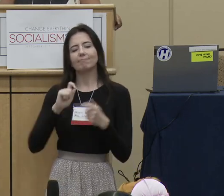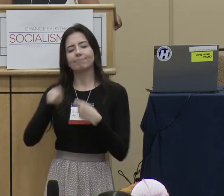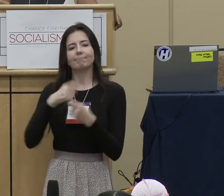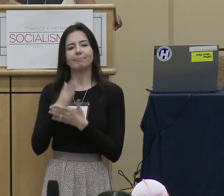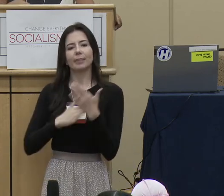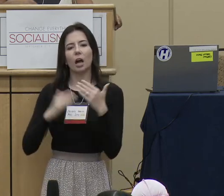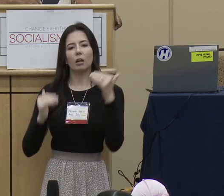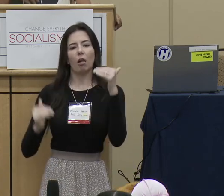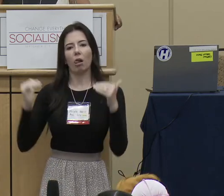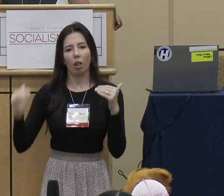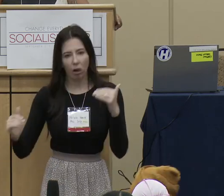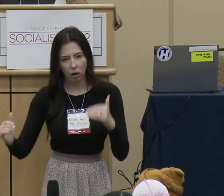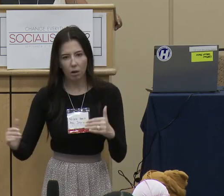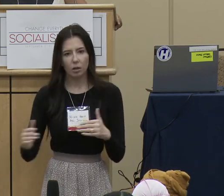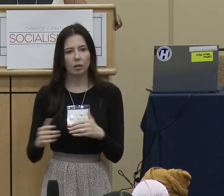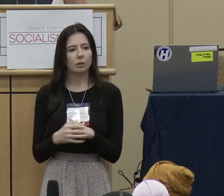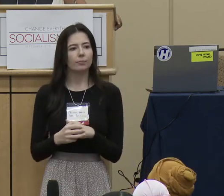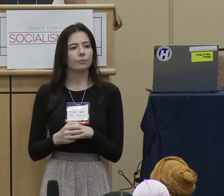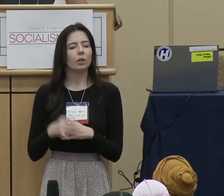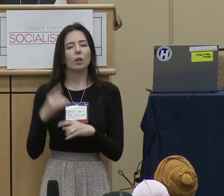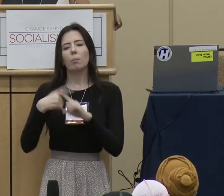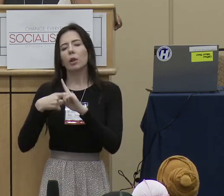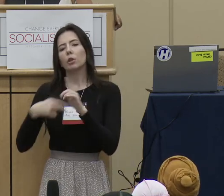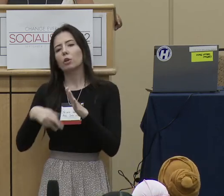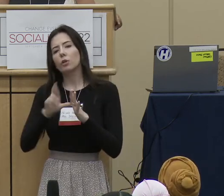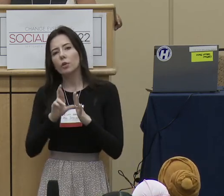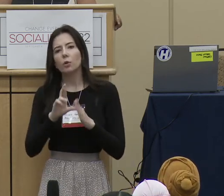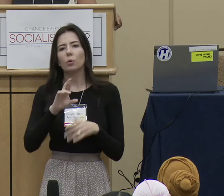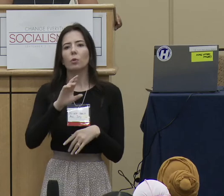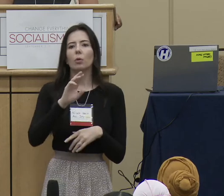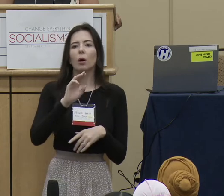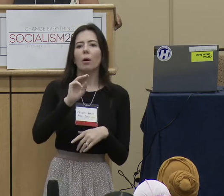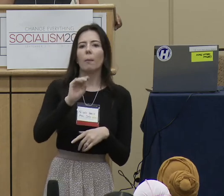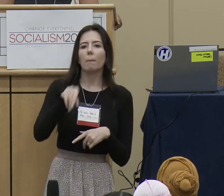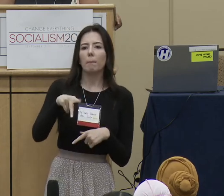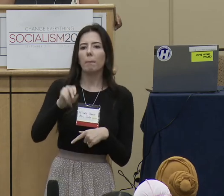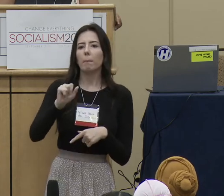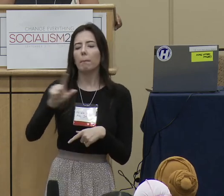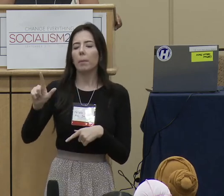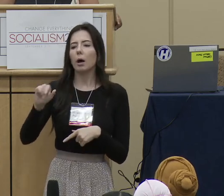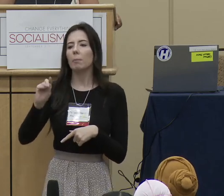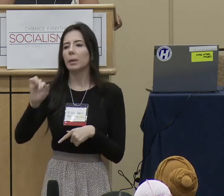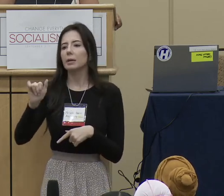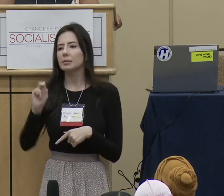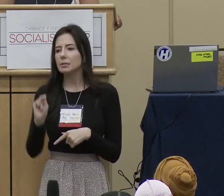instability . There are a bunch of books on